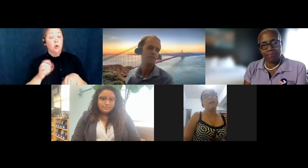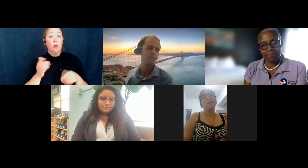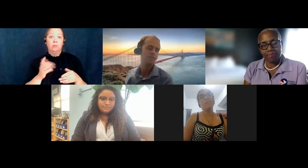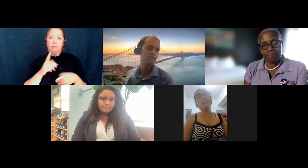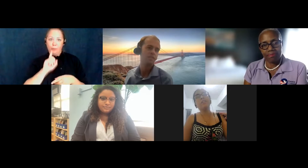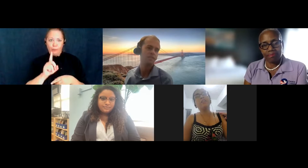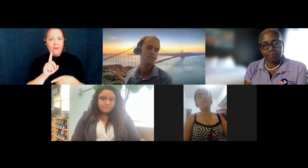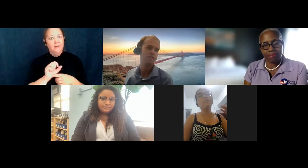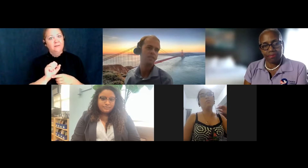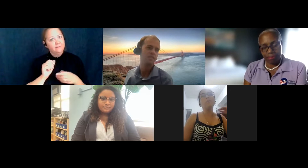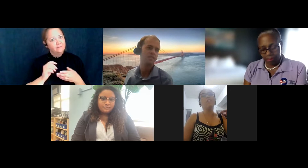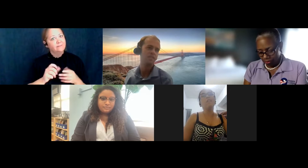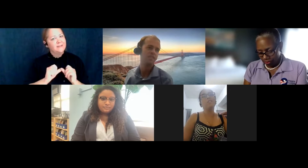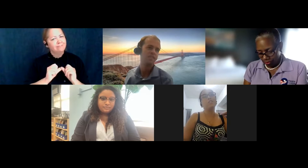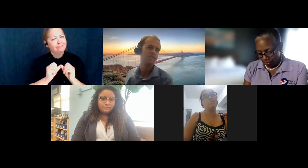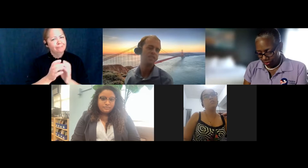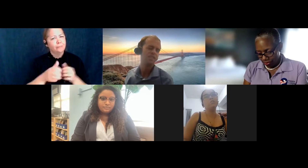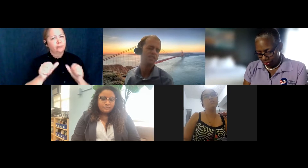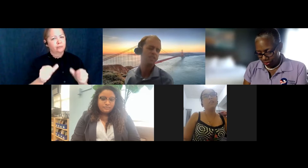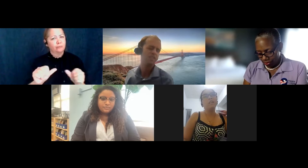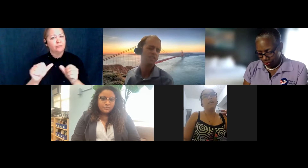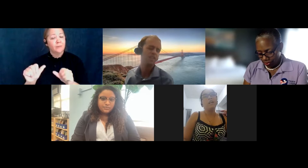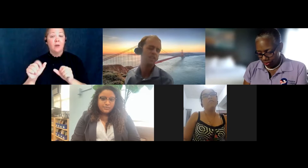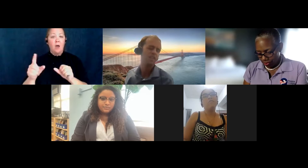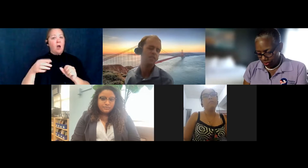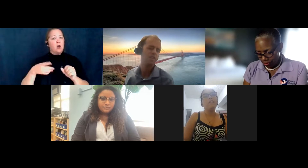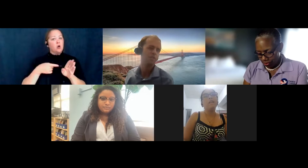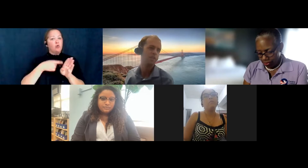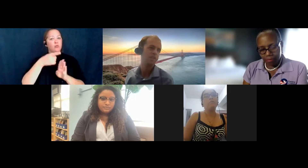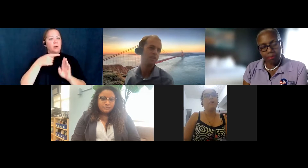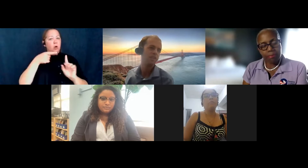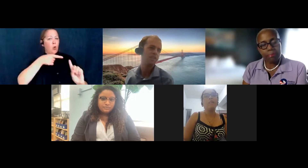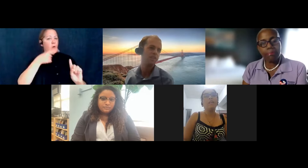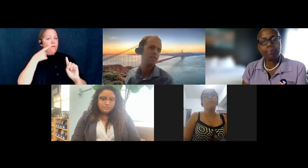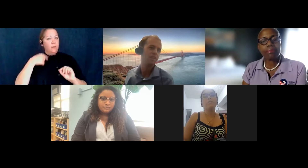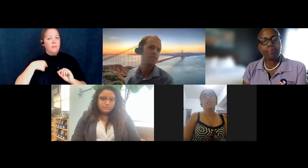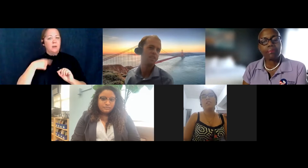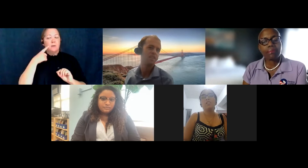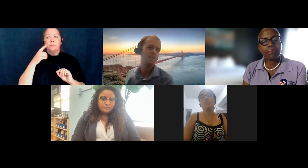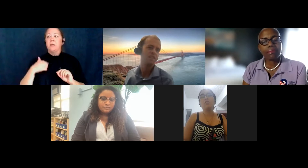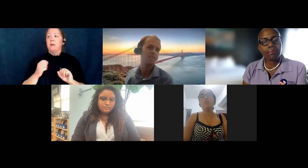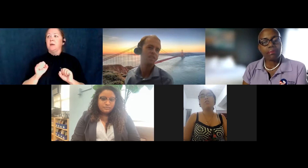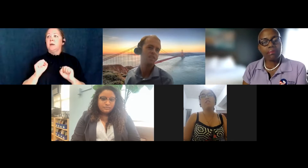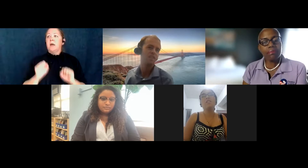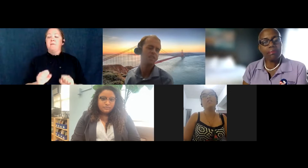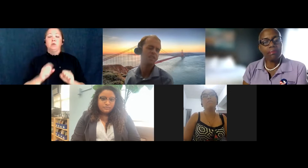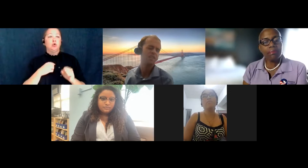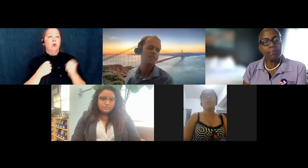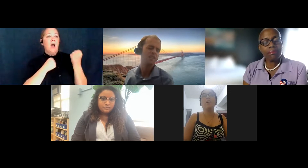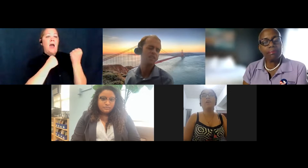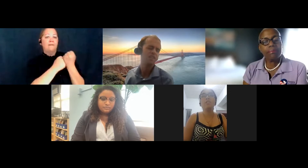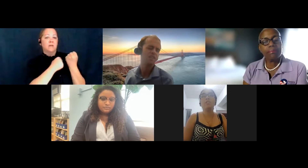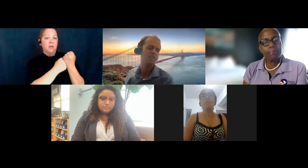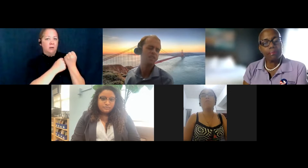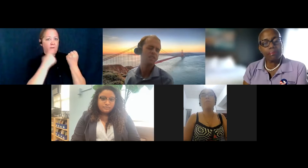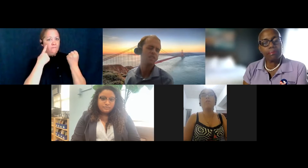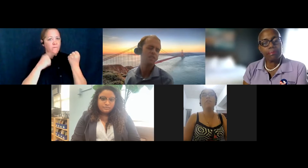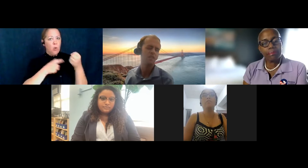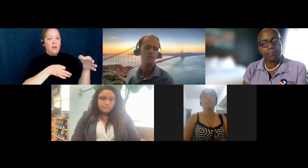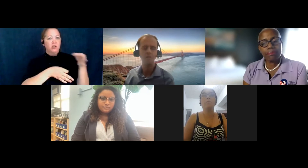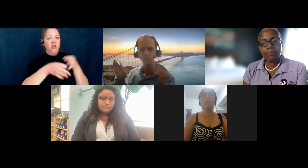A career goal for me is being able to advocate for exchange opportunities for empowerment for people